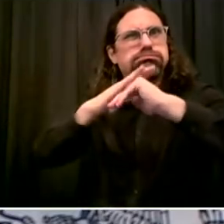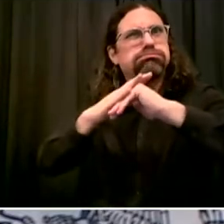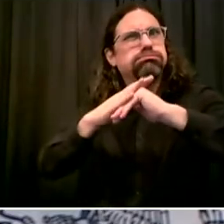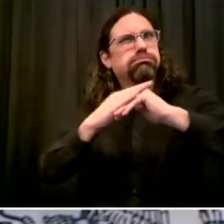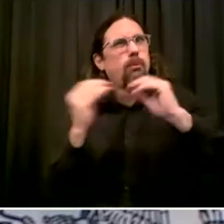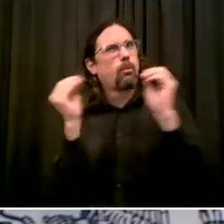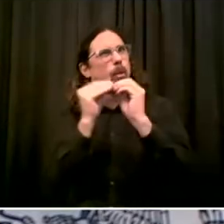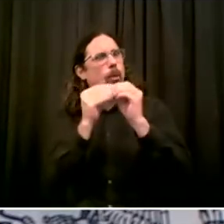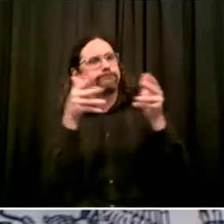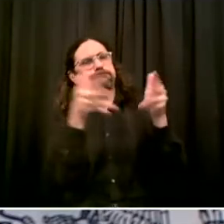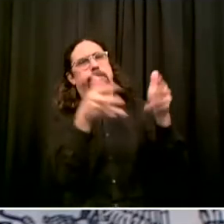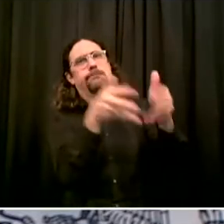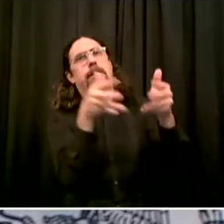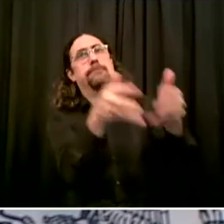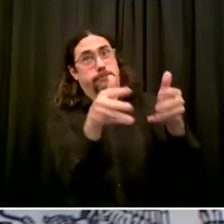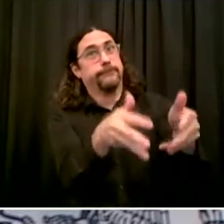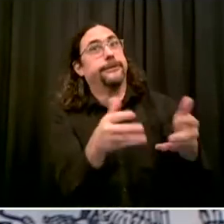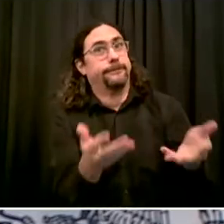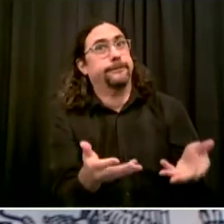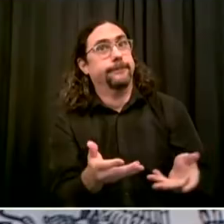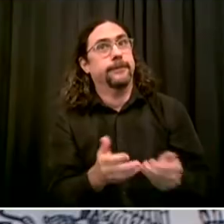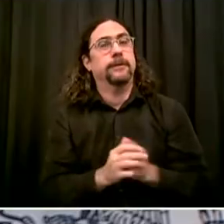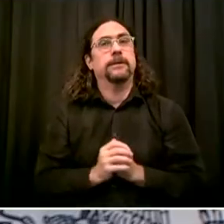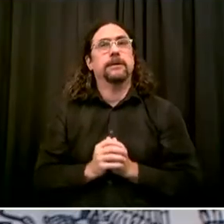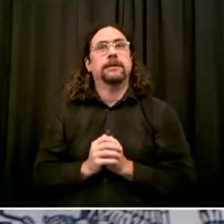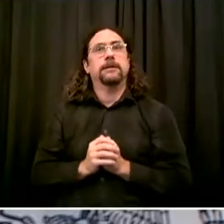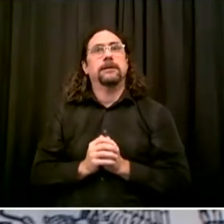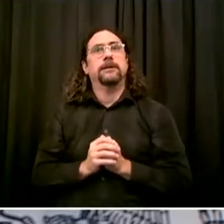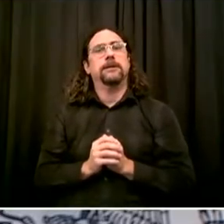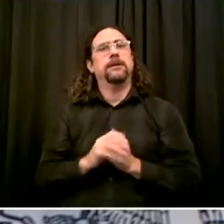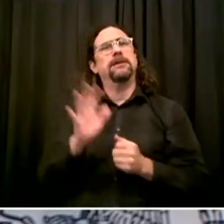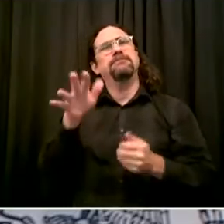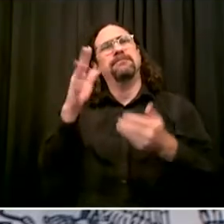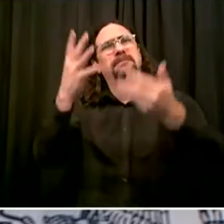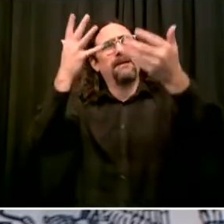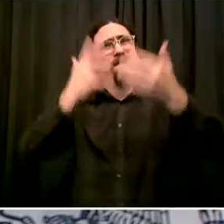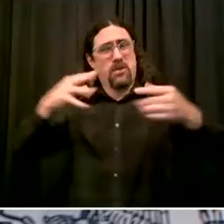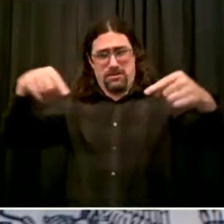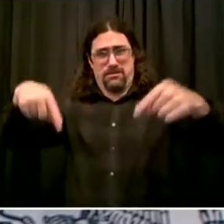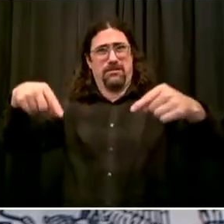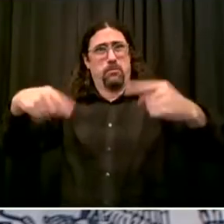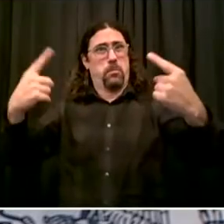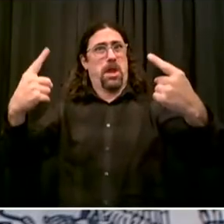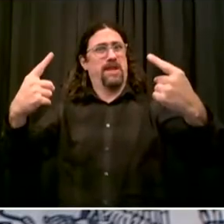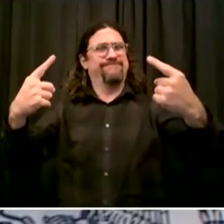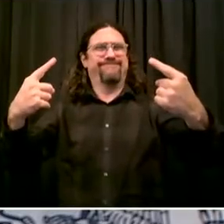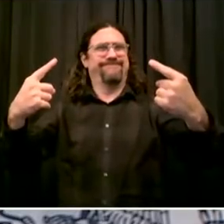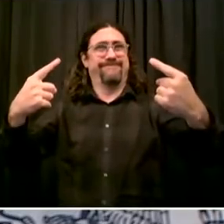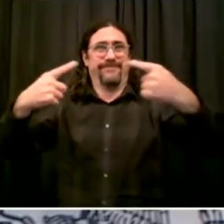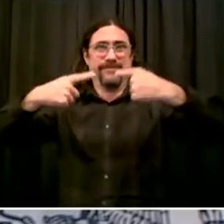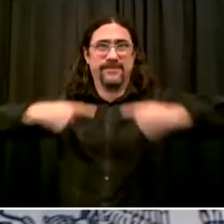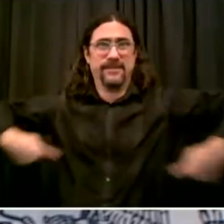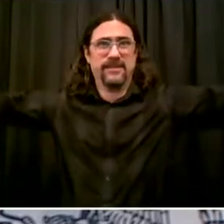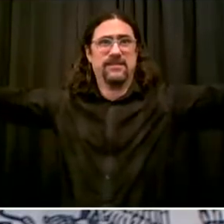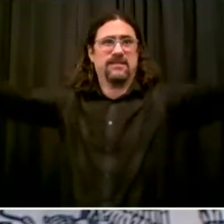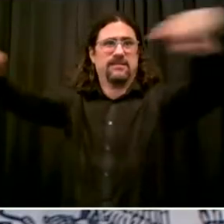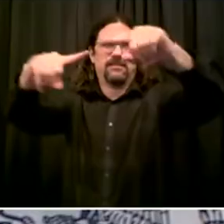UP. WE ARE GOING TO IMPLEMENT STRATEGIES TO ADDRESS THIS CHALLENGE. WE ARE SEEING THIS UNFRTOUNEATL Y ALL EOVR HTE COUNTRY BECAUSE